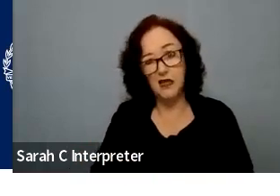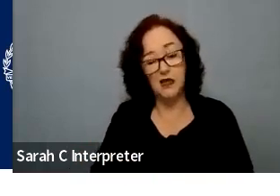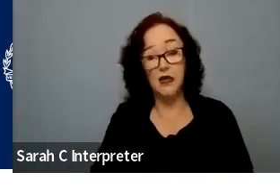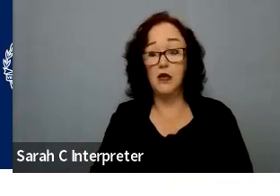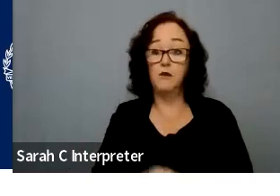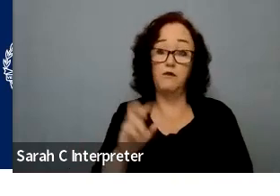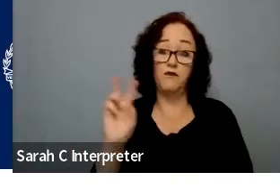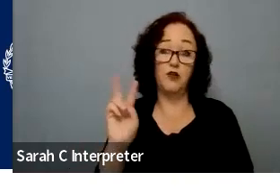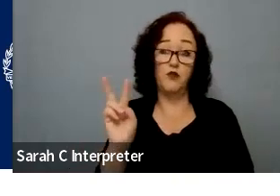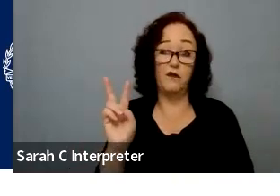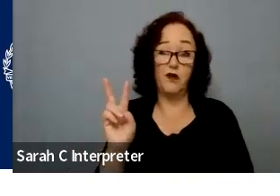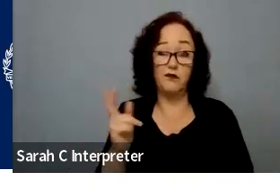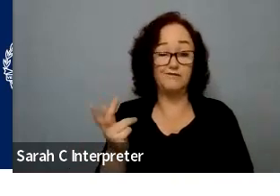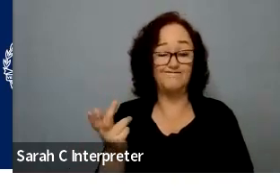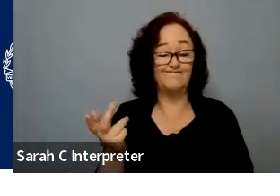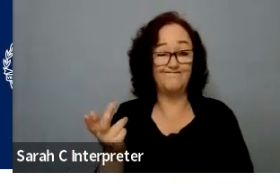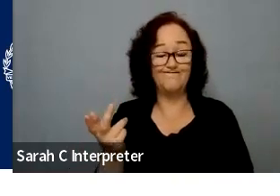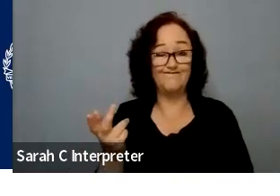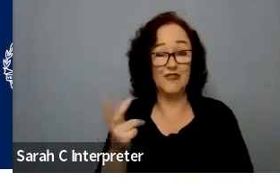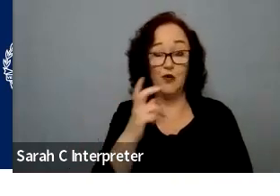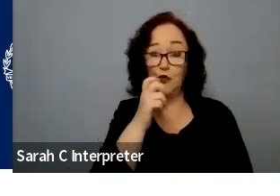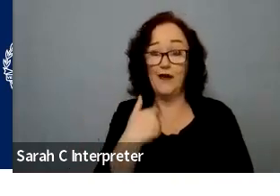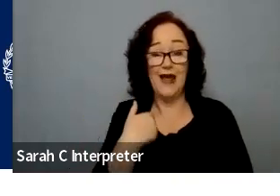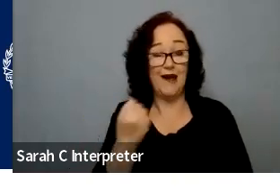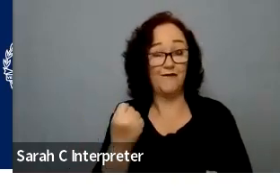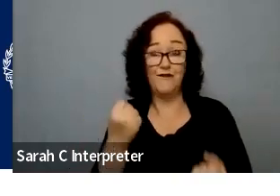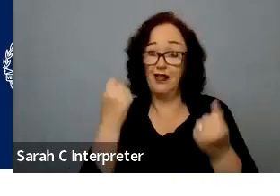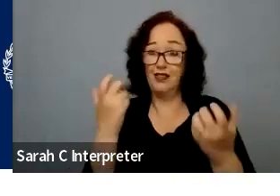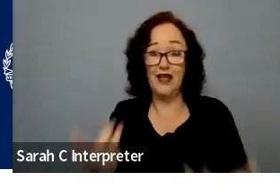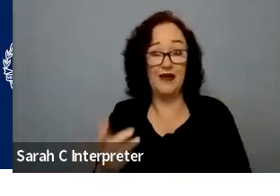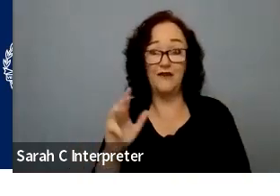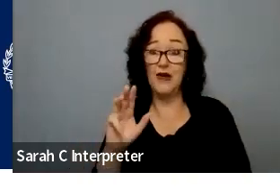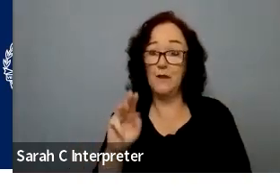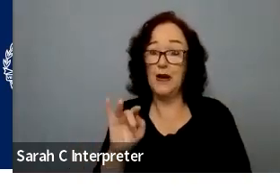having, you know, lots and lots of minority students. St Joe's, I don't think we had any